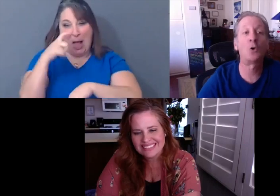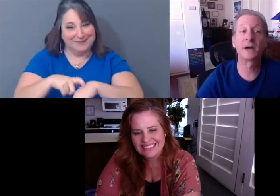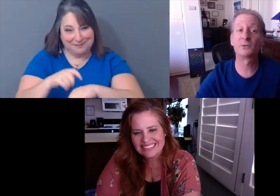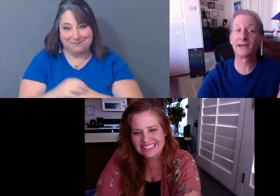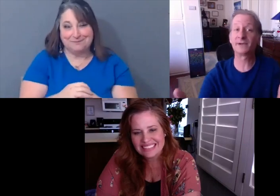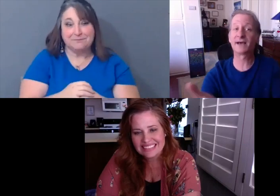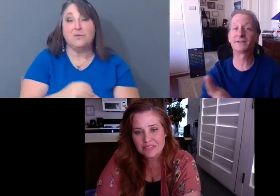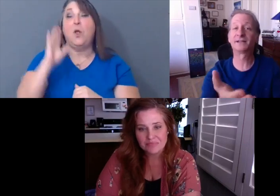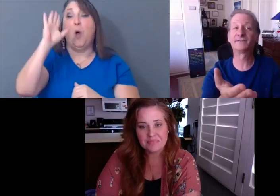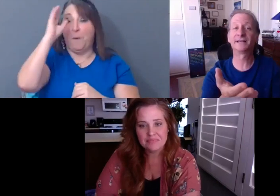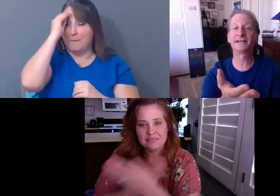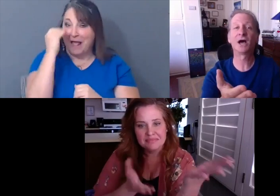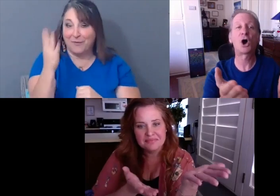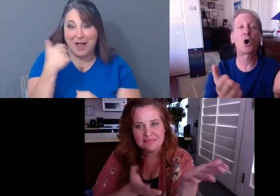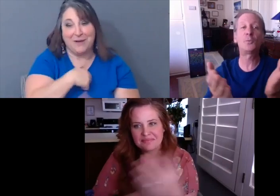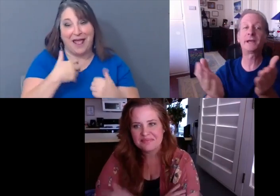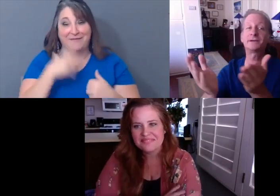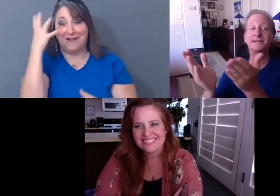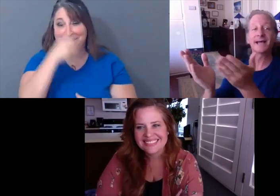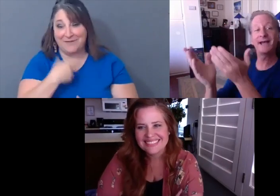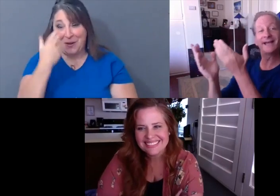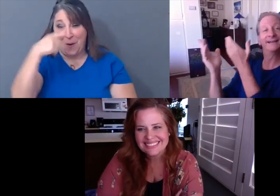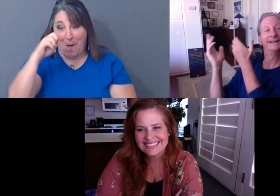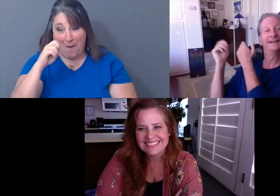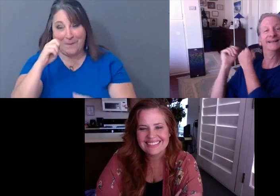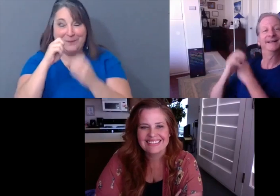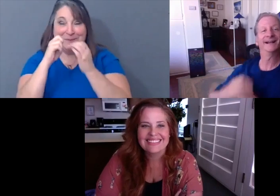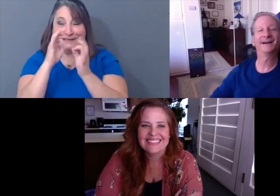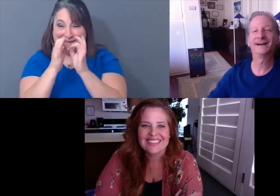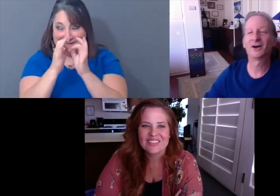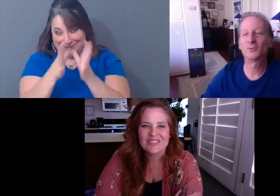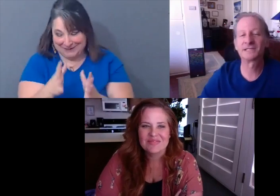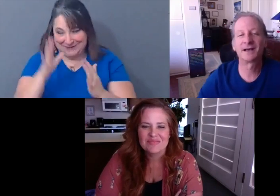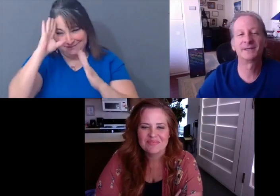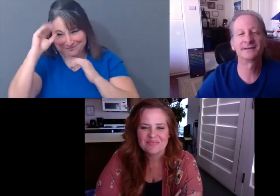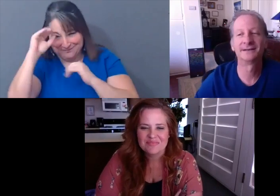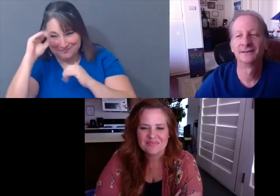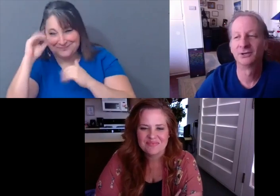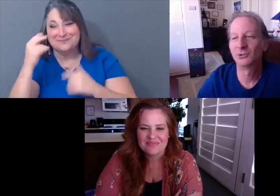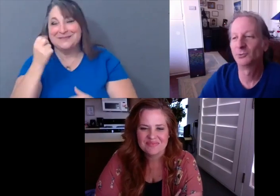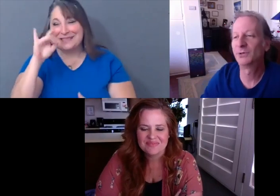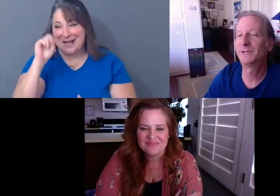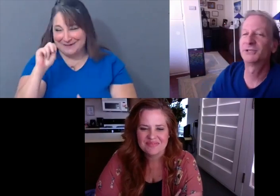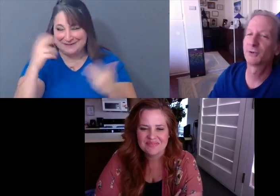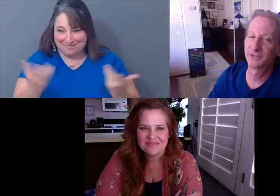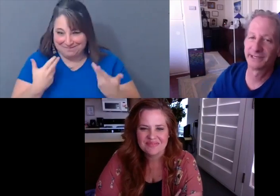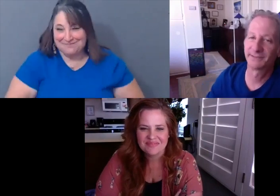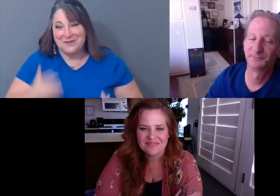Oh, by the way, we have the lovely Hope here today. Hope Simon, who will be interpreting.